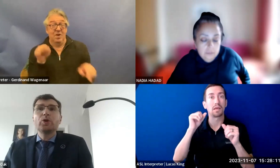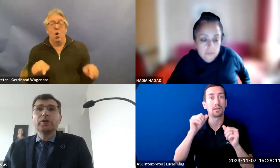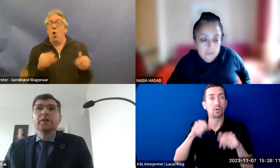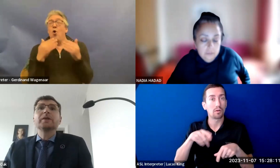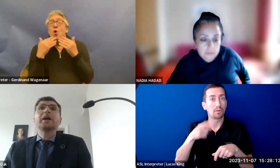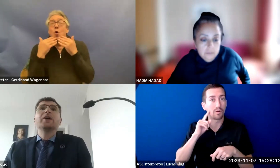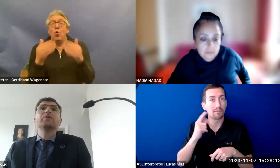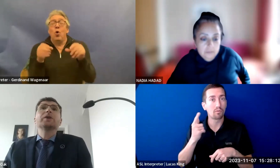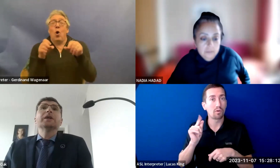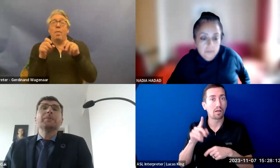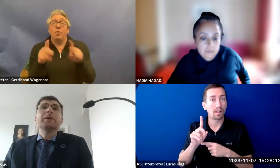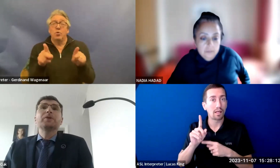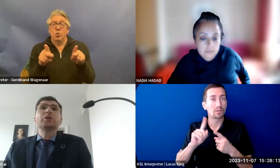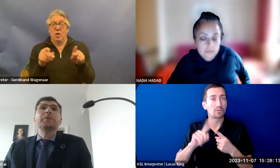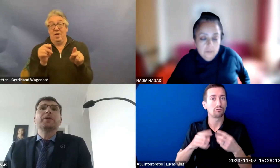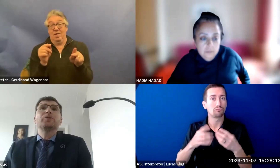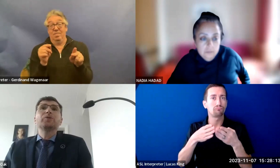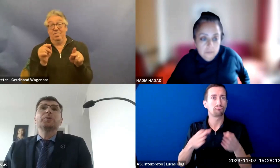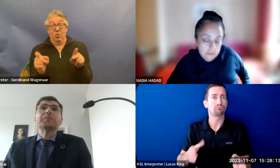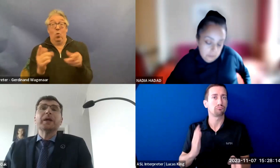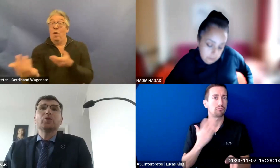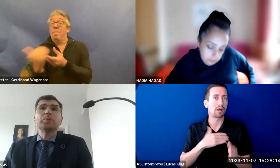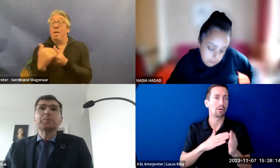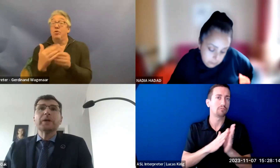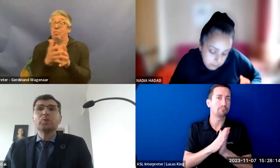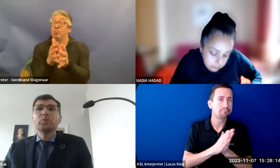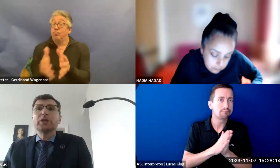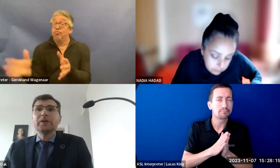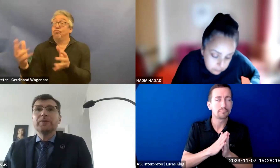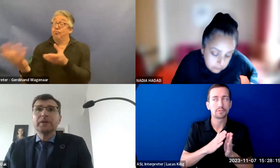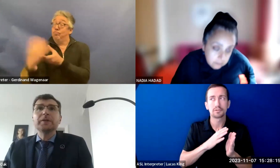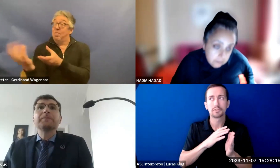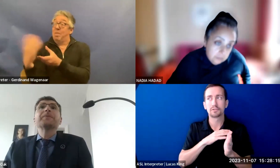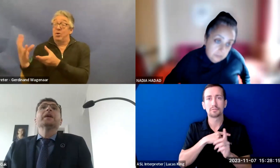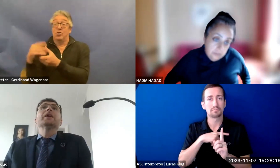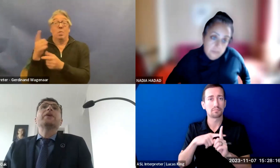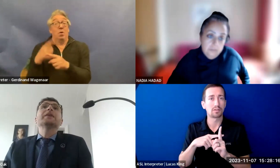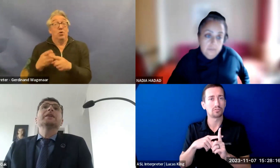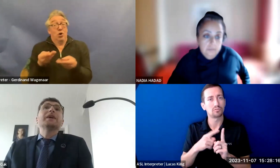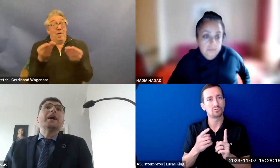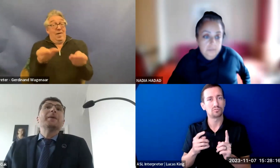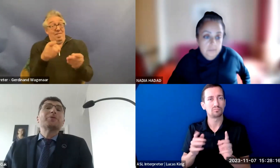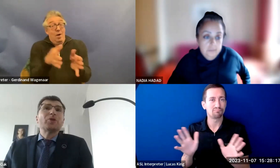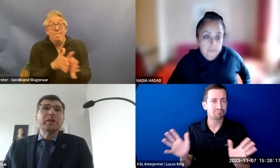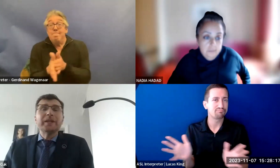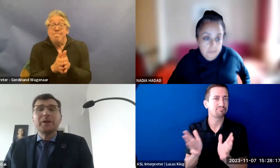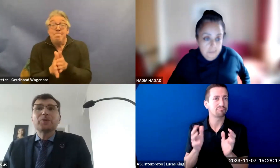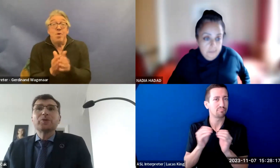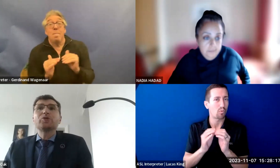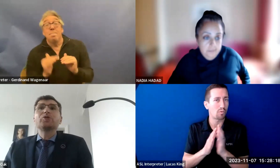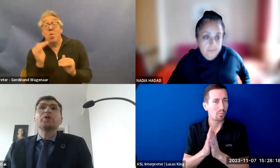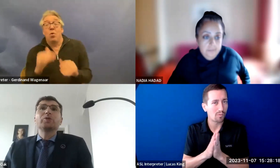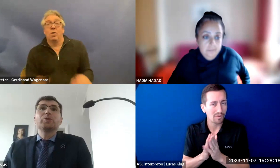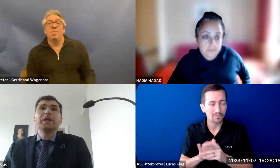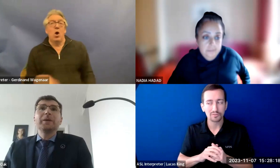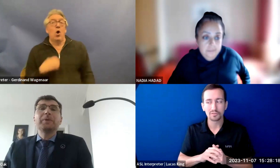to broaden our membership and motivate further. Sorry I'm not joined today